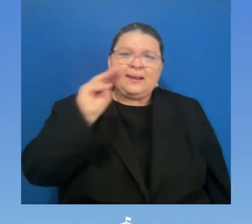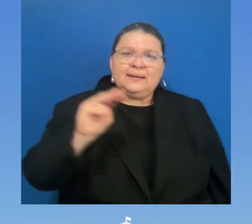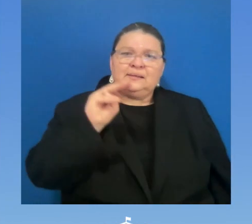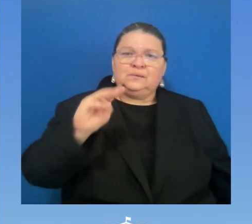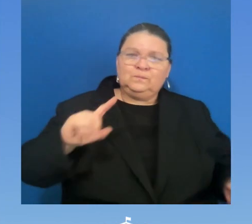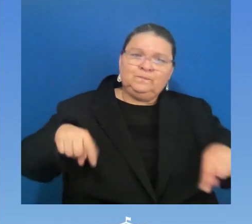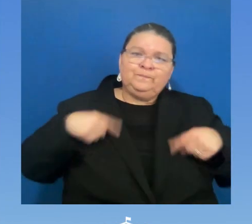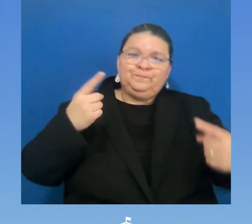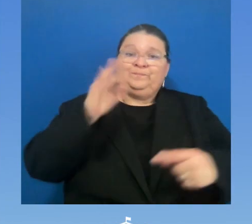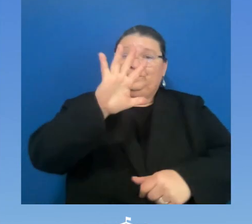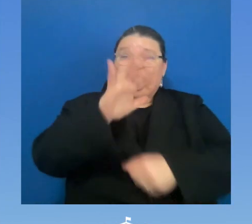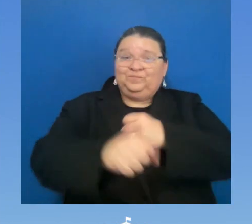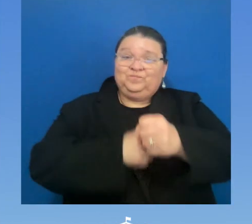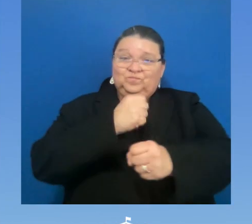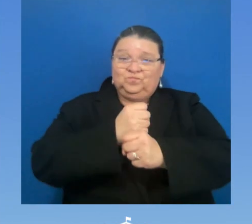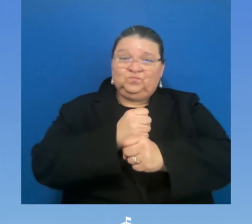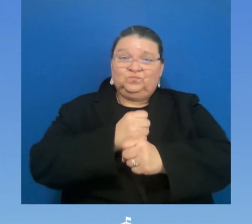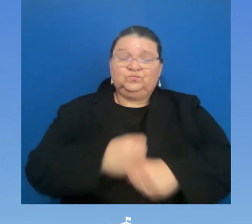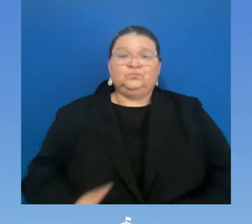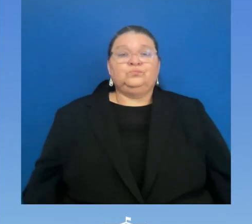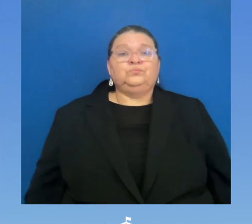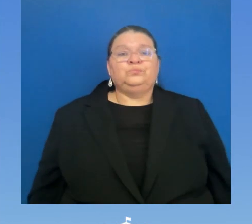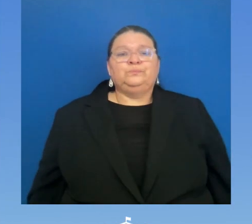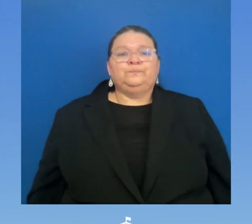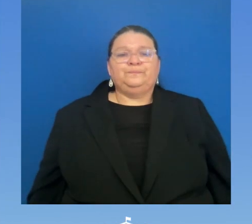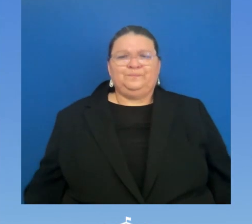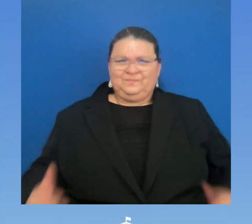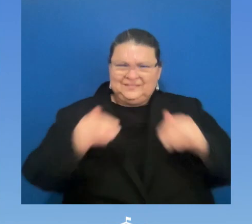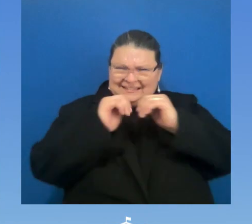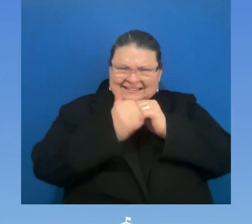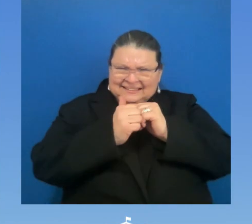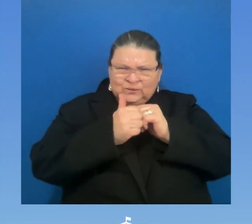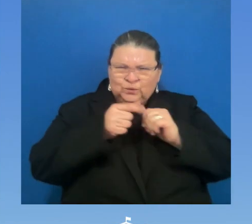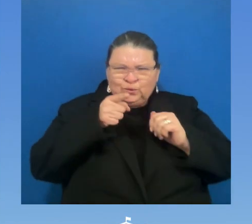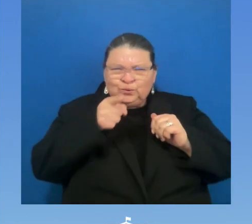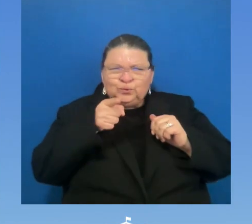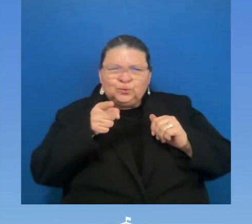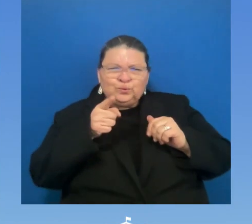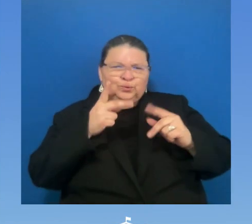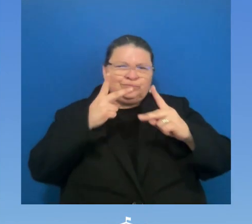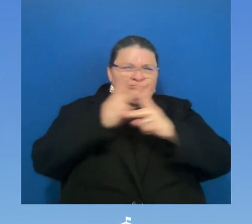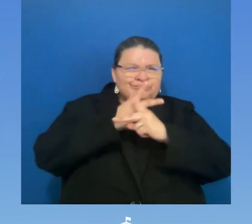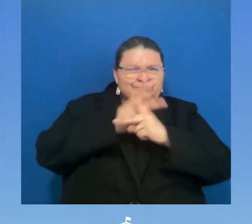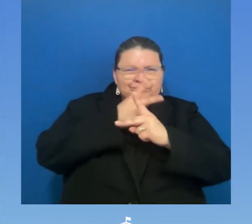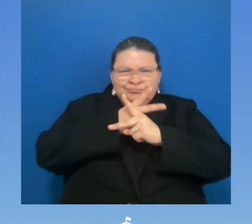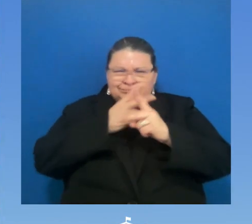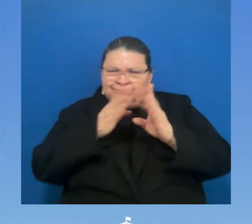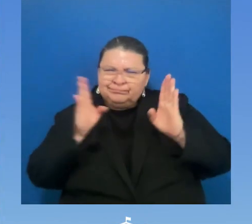to orient your company toward trying to be a leader in this space? Mr. Benioff: Well, Brian, what a pleasure to be with you